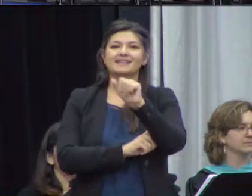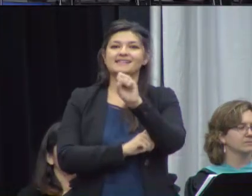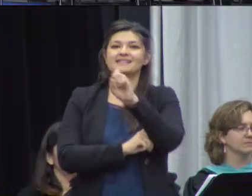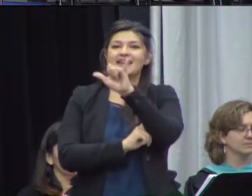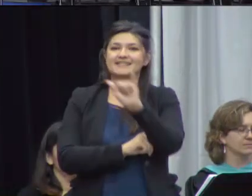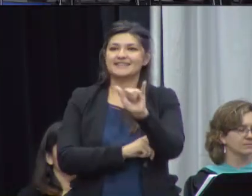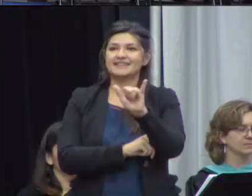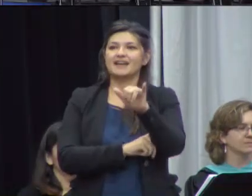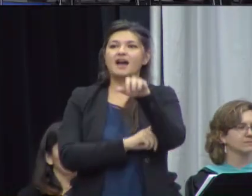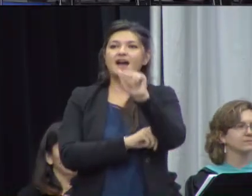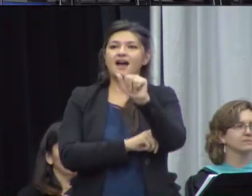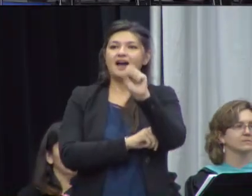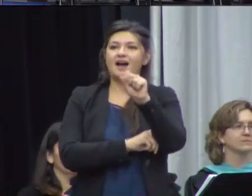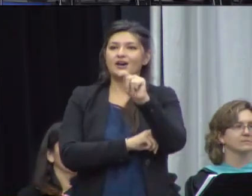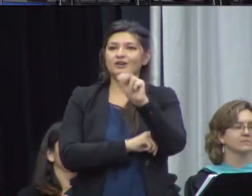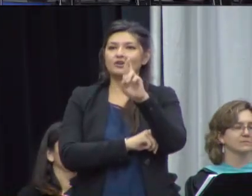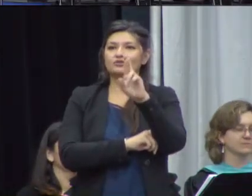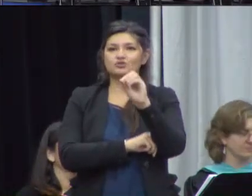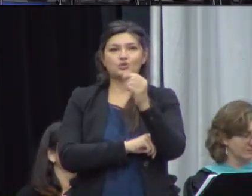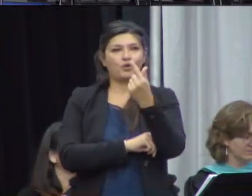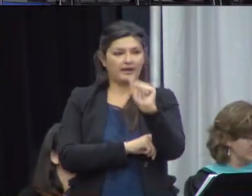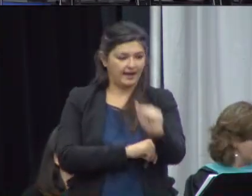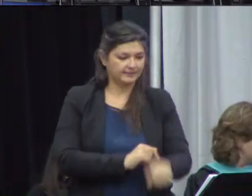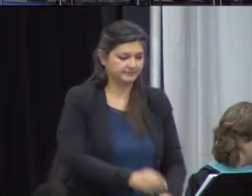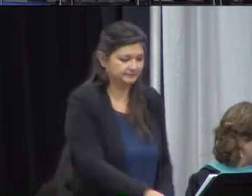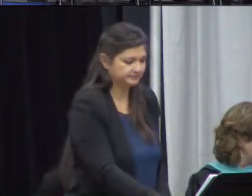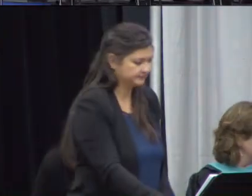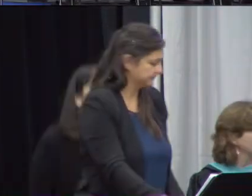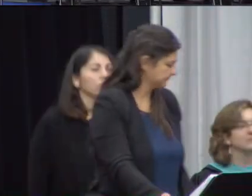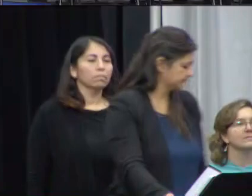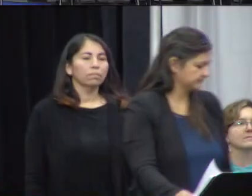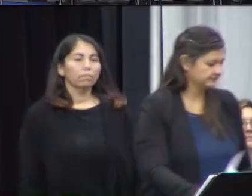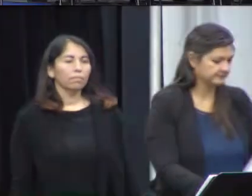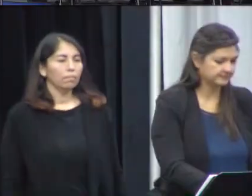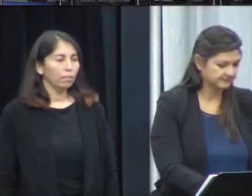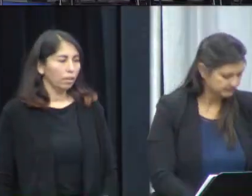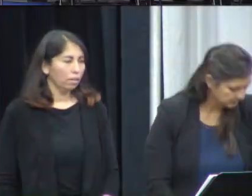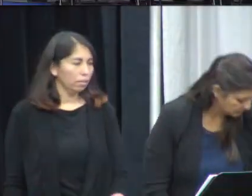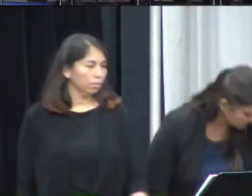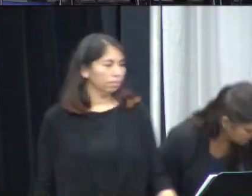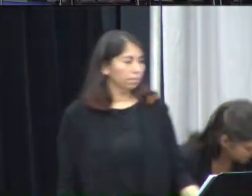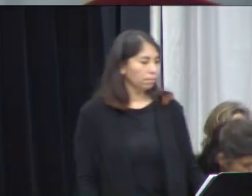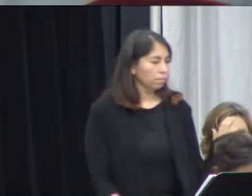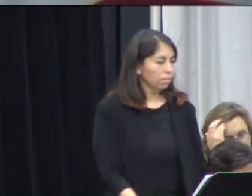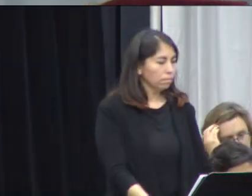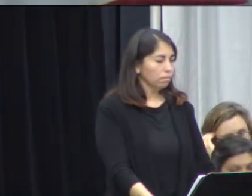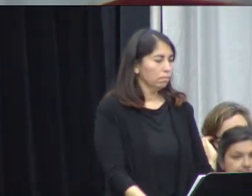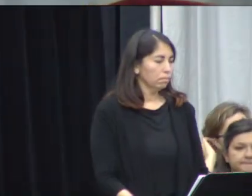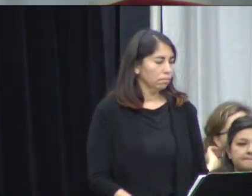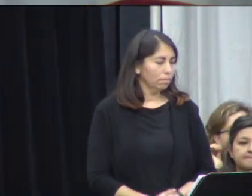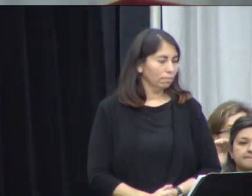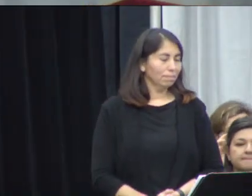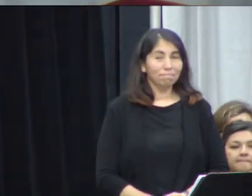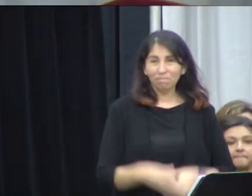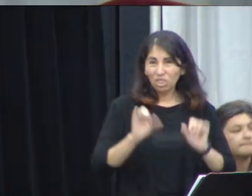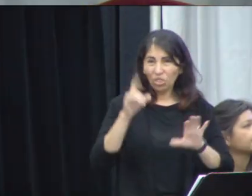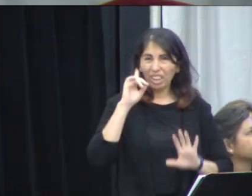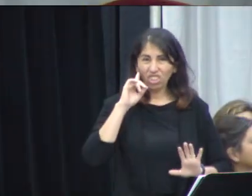(audience applauds) Can you guys hear me? I just want to make sure.